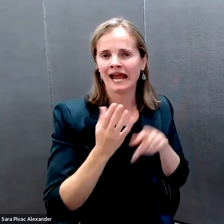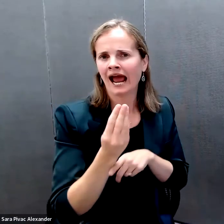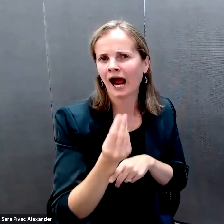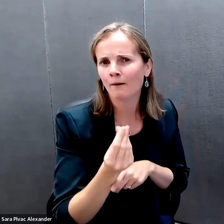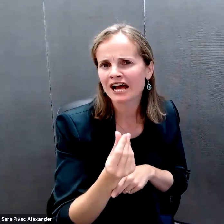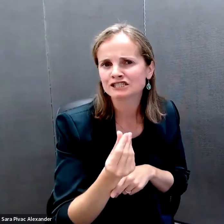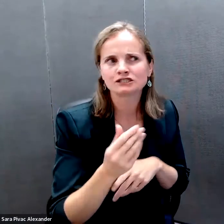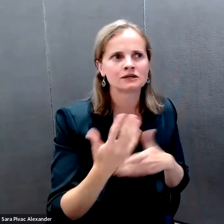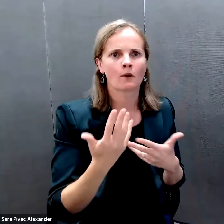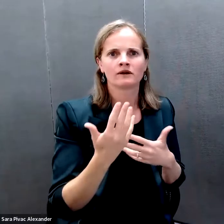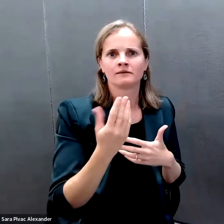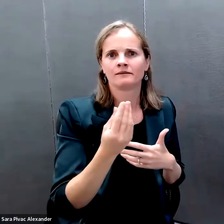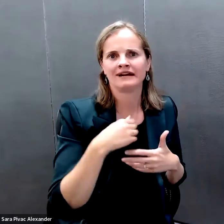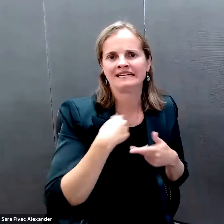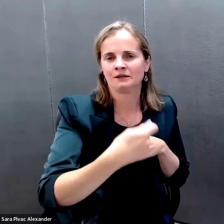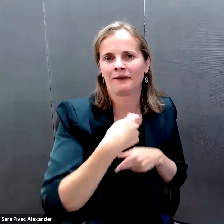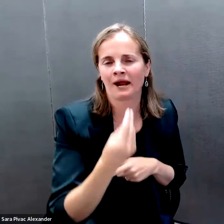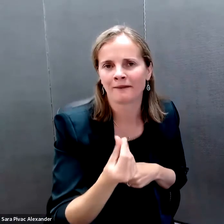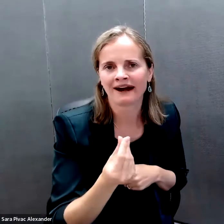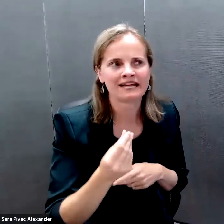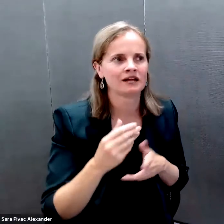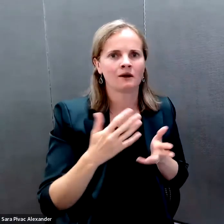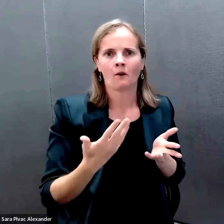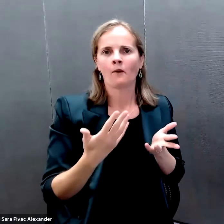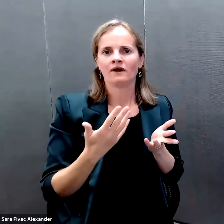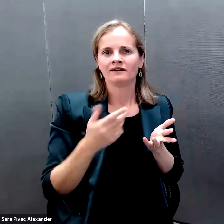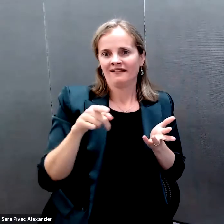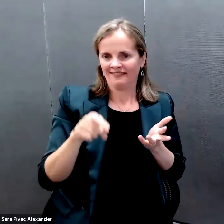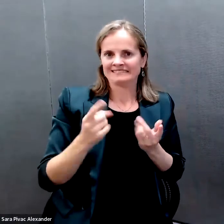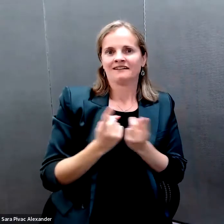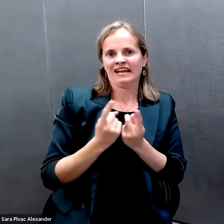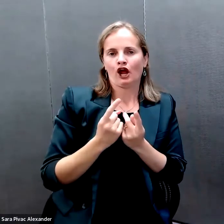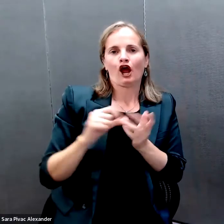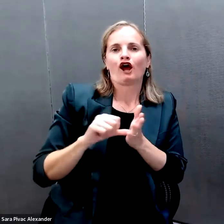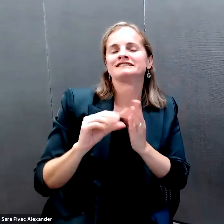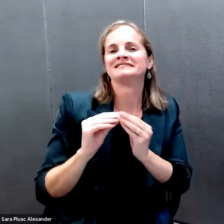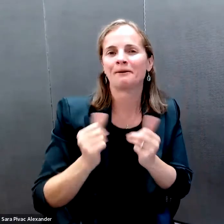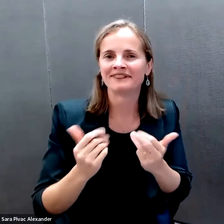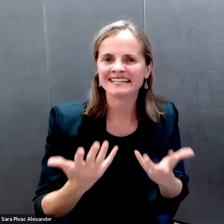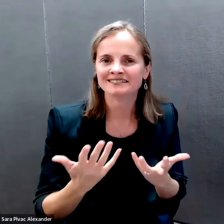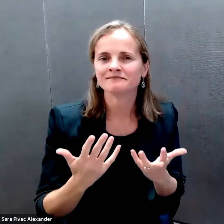this can mean could link to how much or you need to pay me or just simple gestures